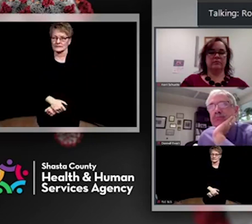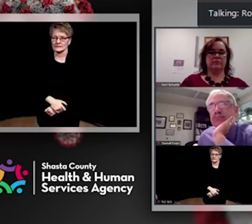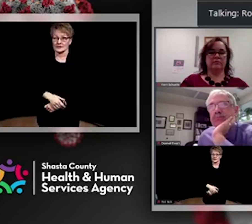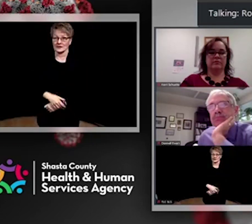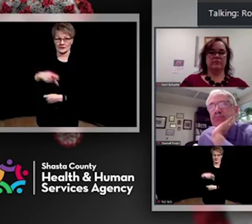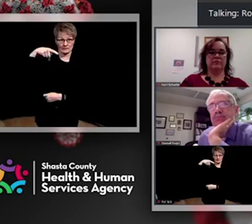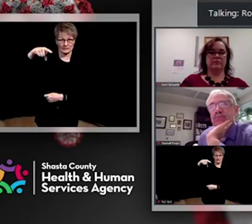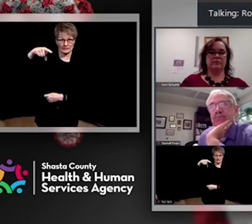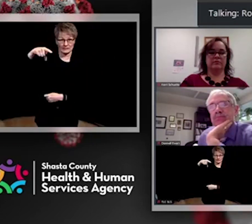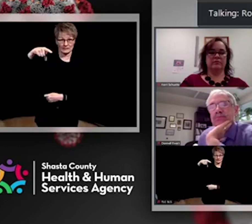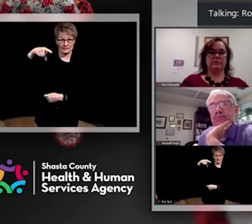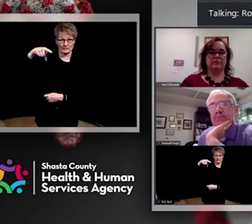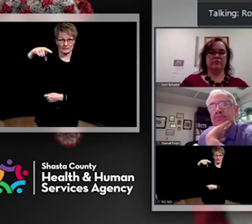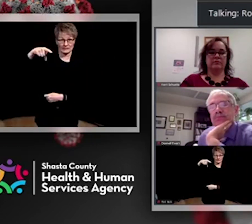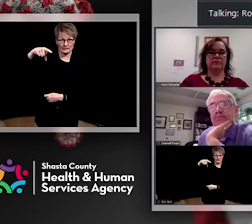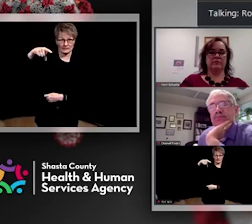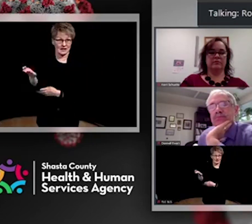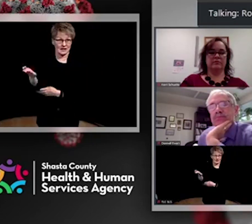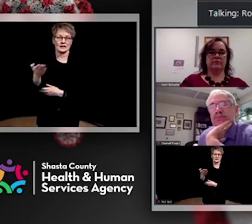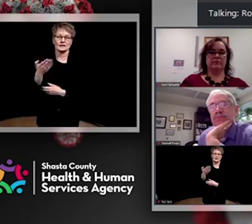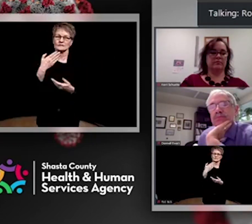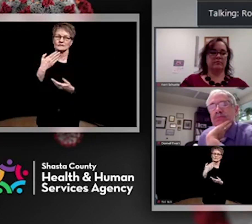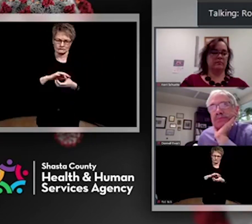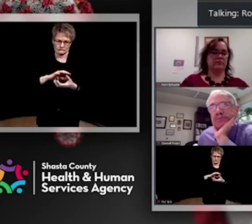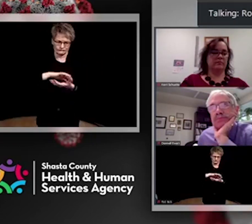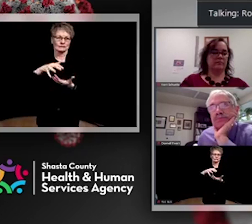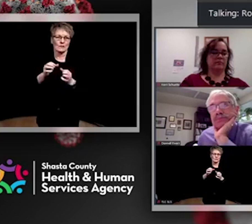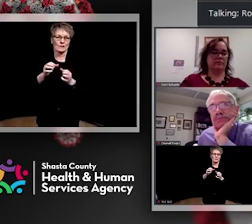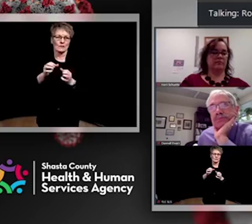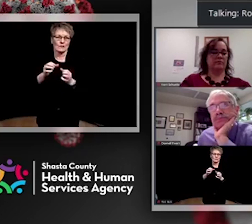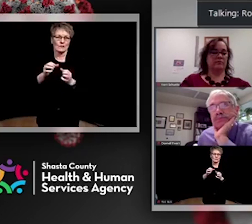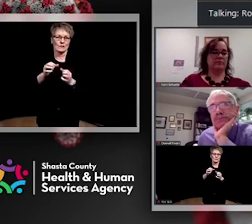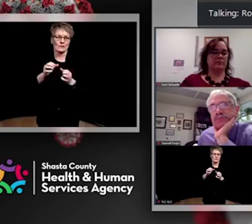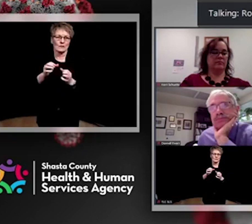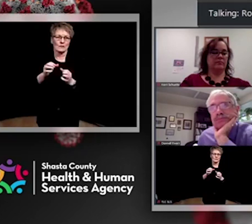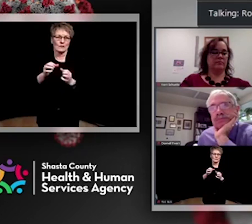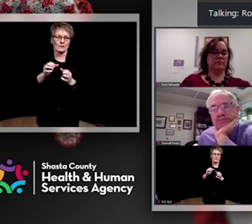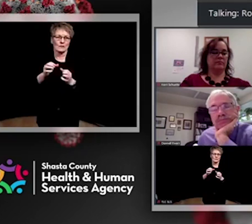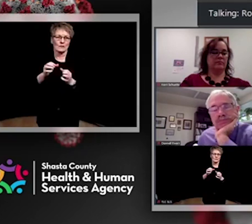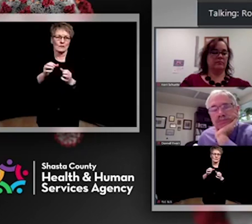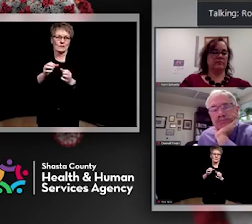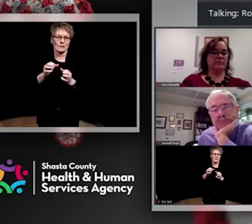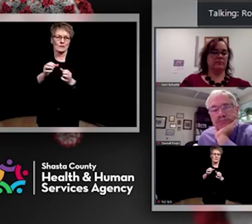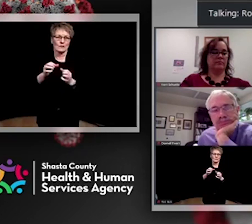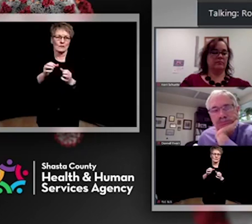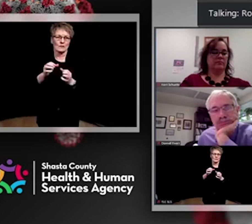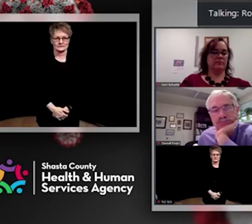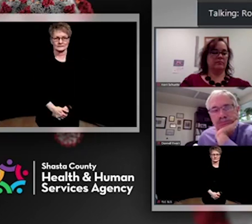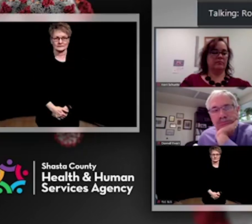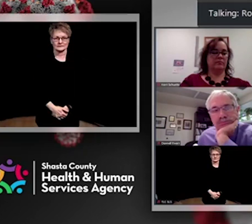raw materials become available we're starting to look at what other alternatives are out there or